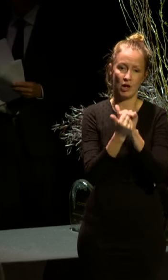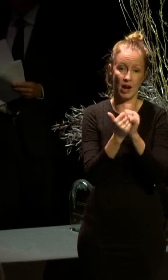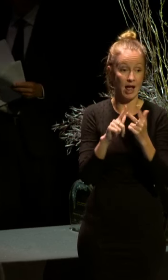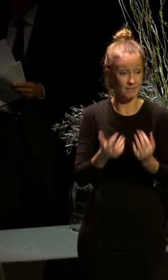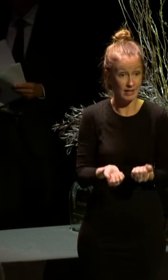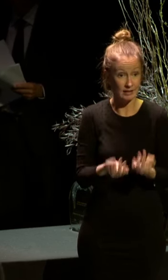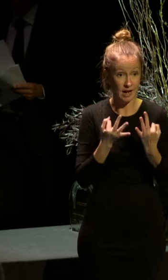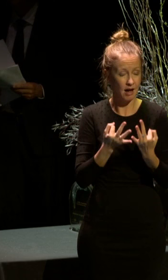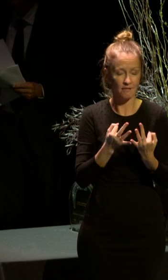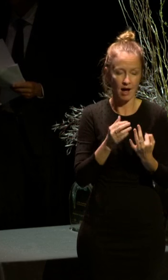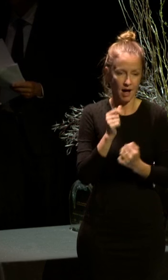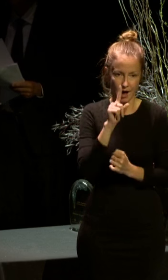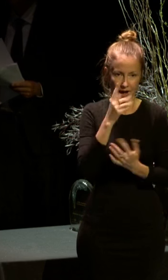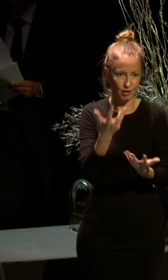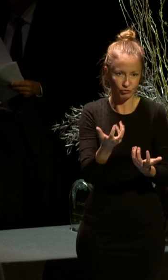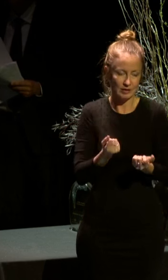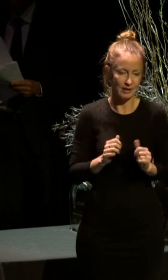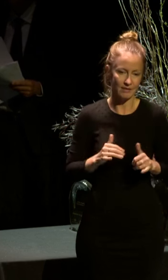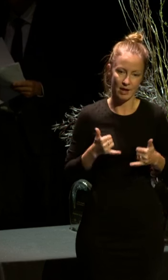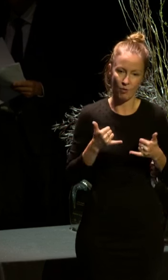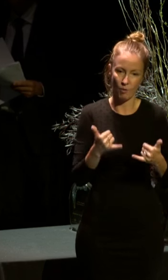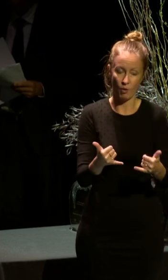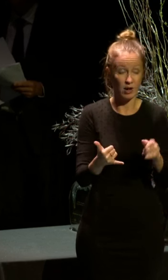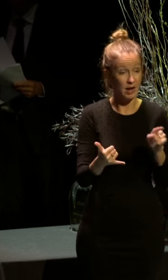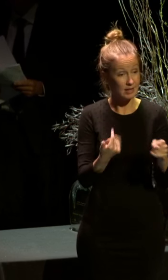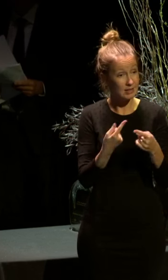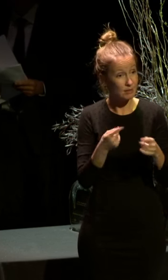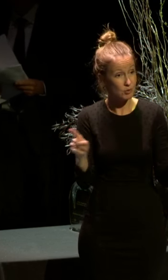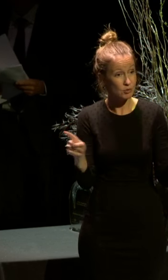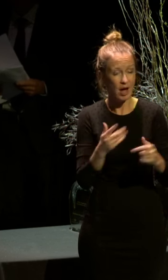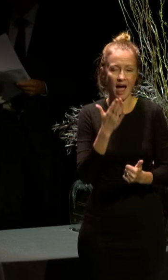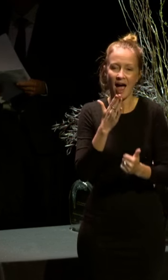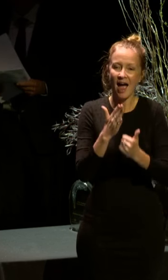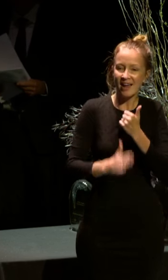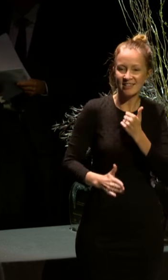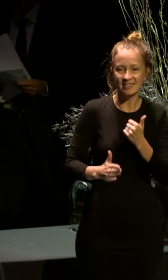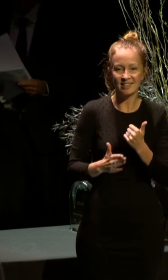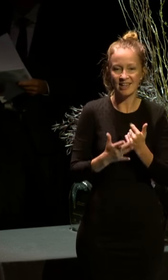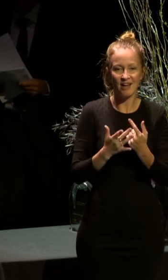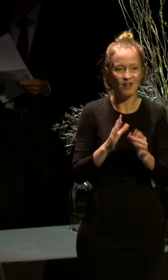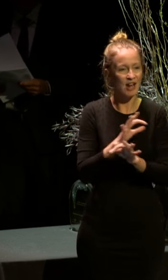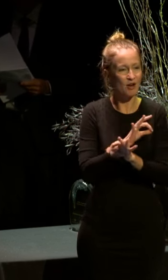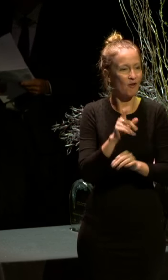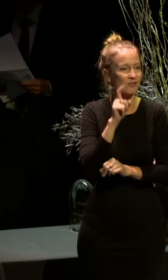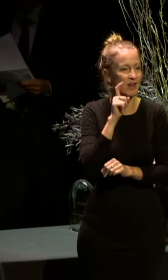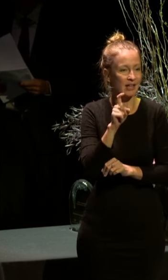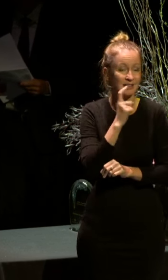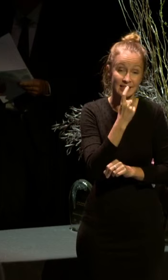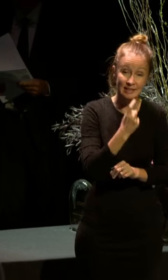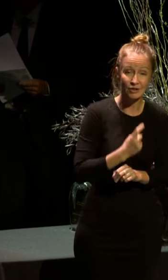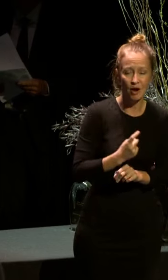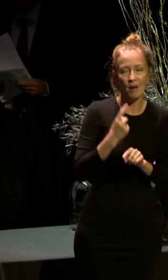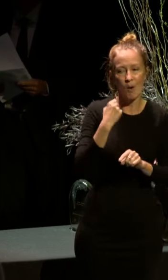and a musician who has never lost his sense of fun inside this serious business.